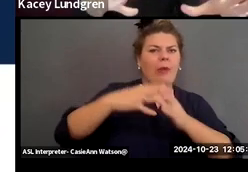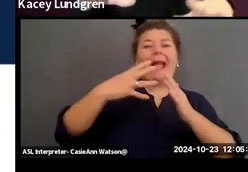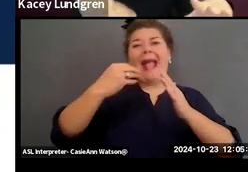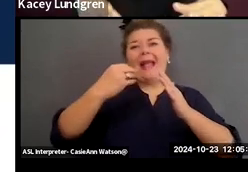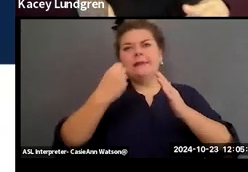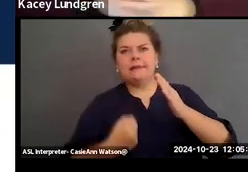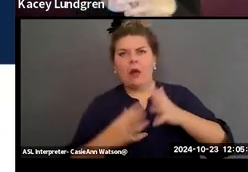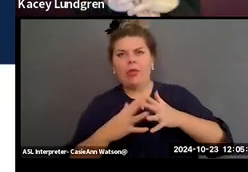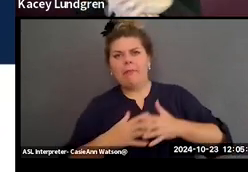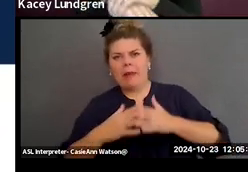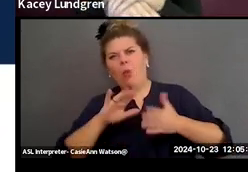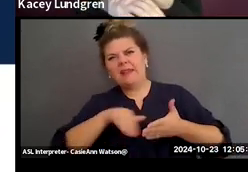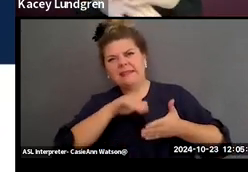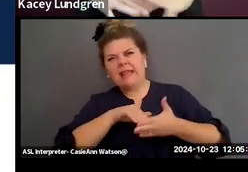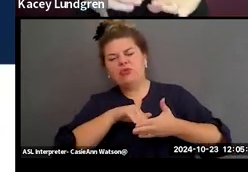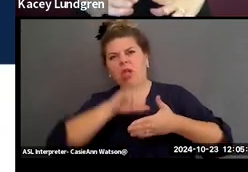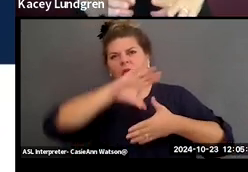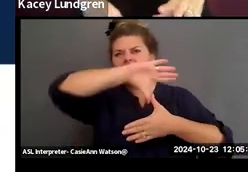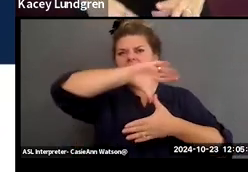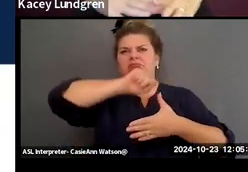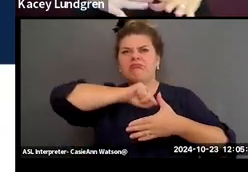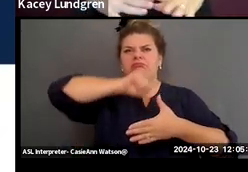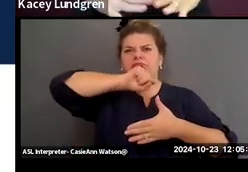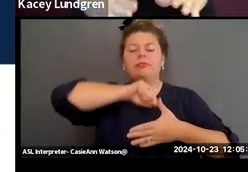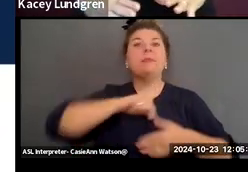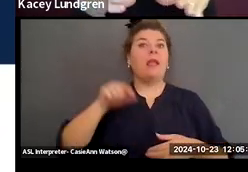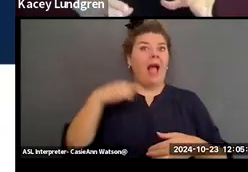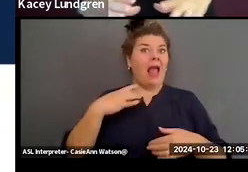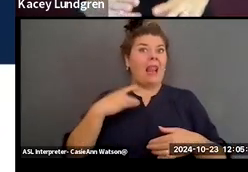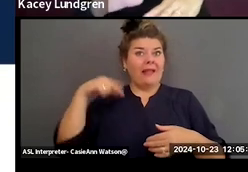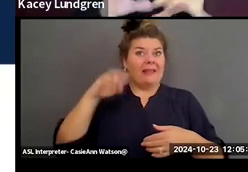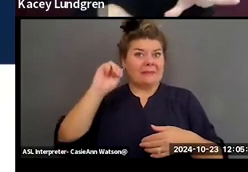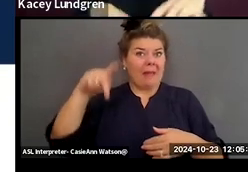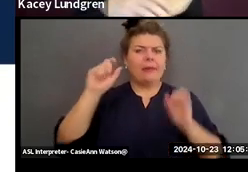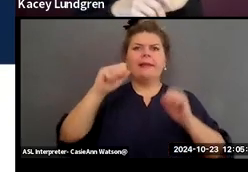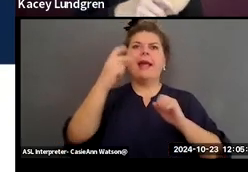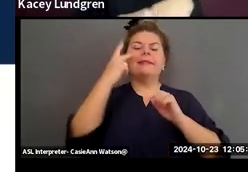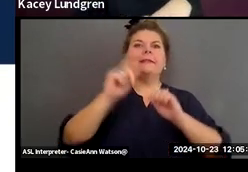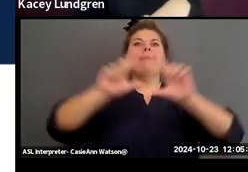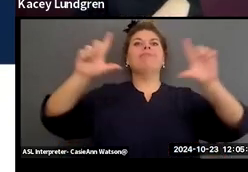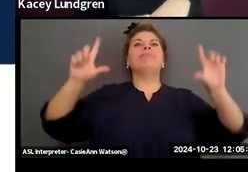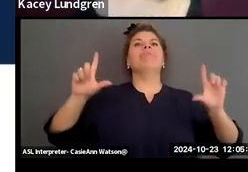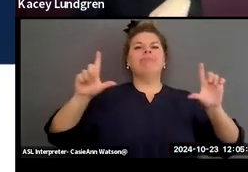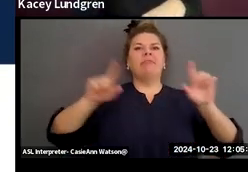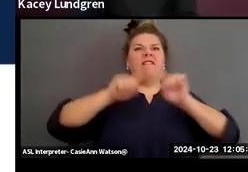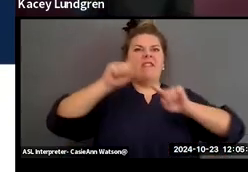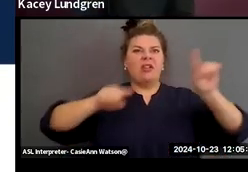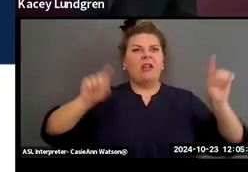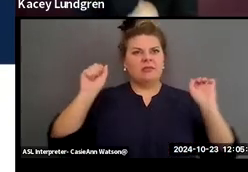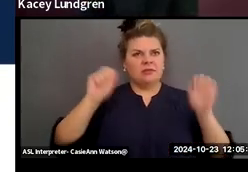or, you know, a bit of Central America. I like this map because it's a bit easier to see where all the regional variations are.